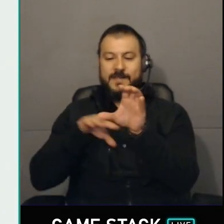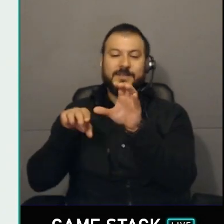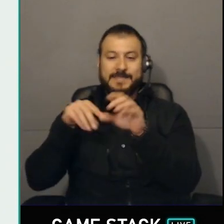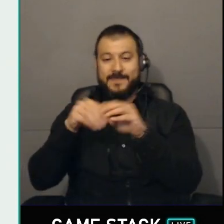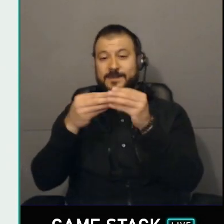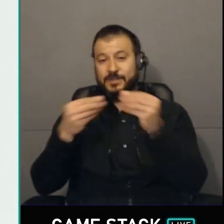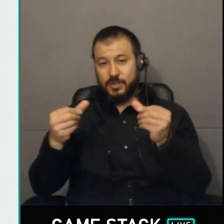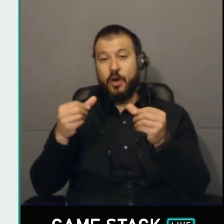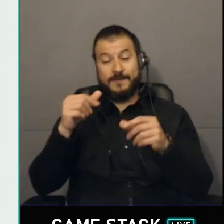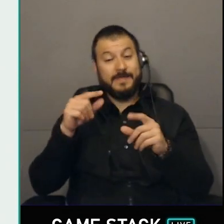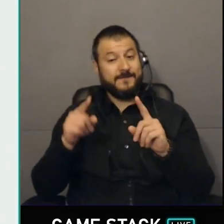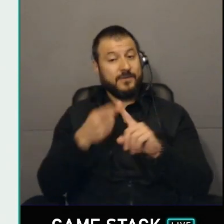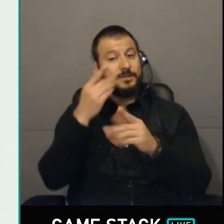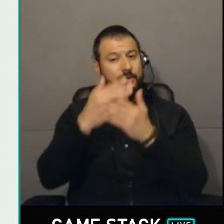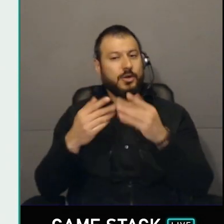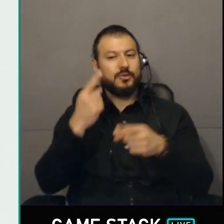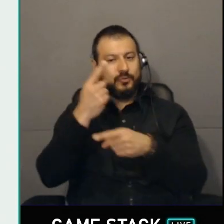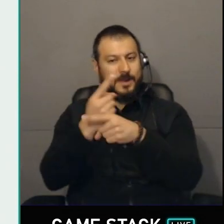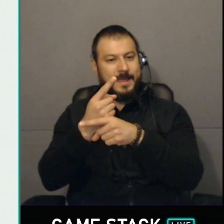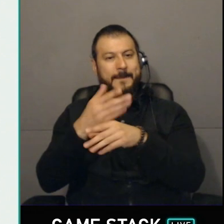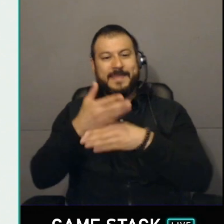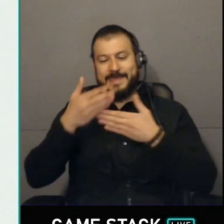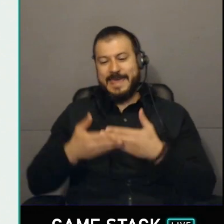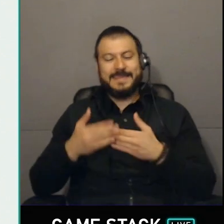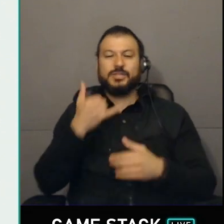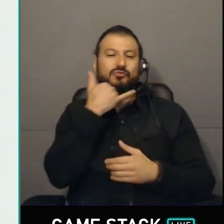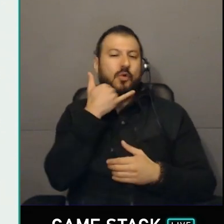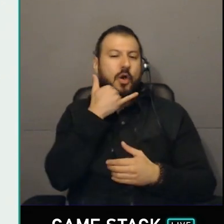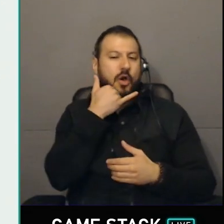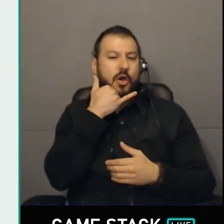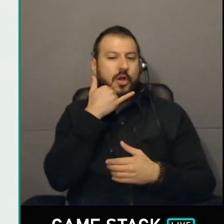but it's wrong at the end of that particular simulation step.